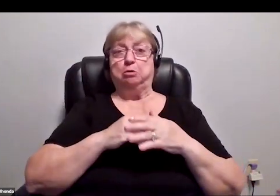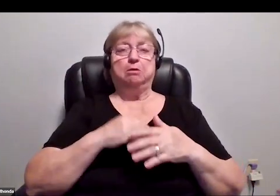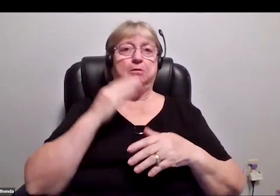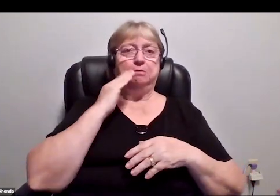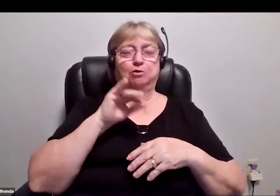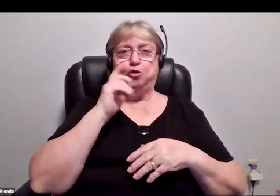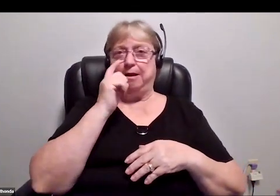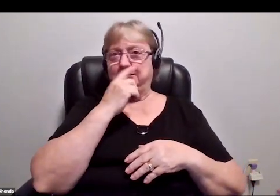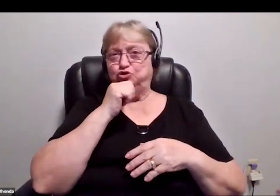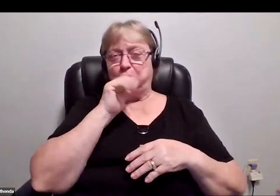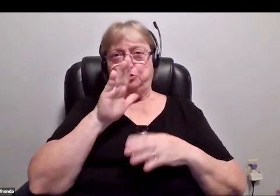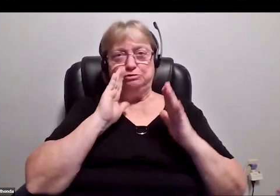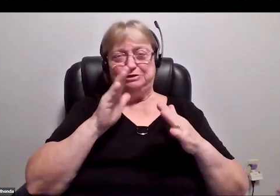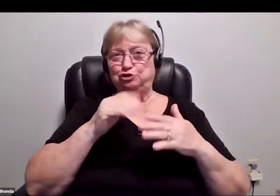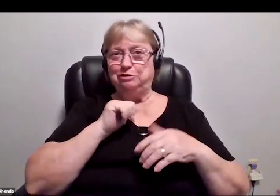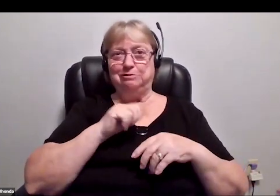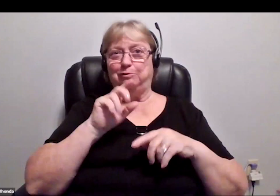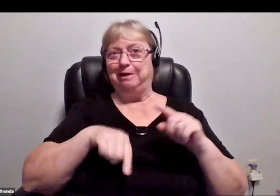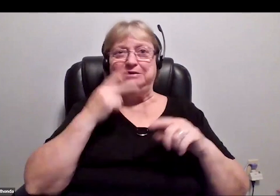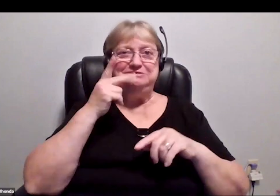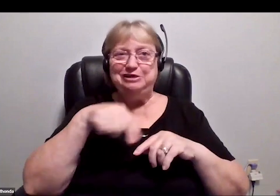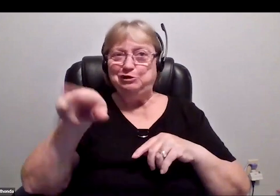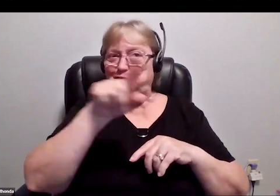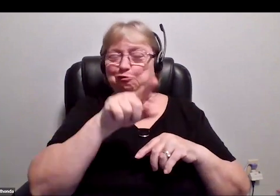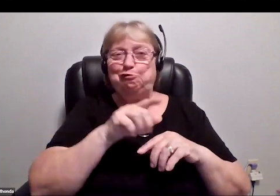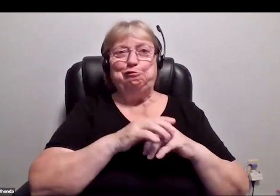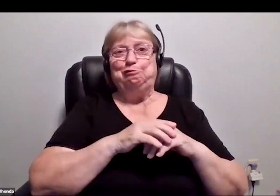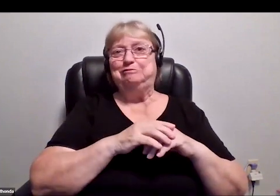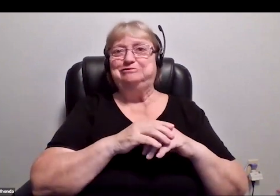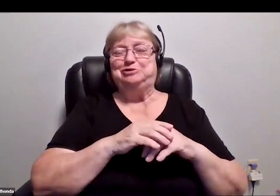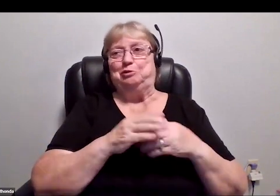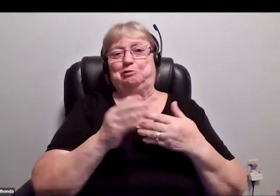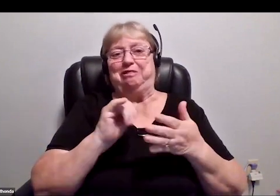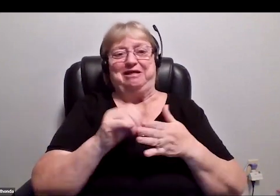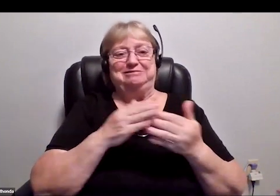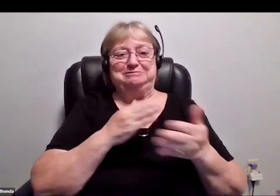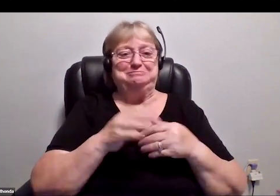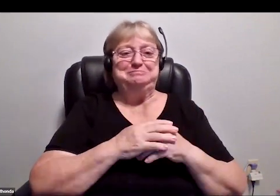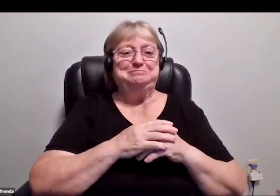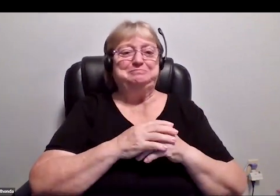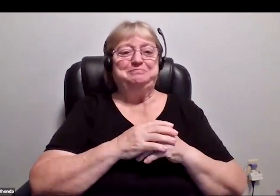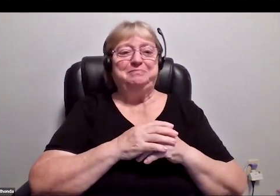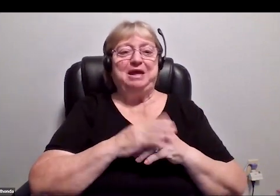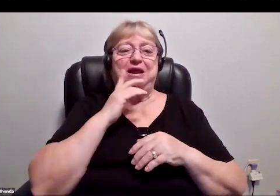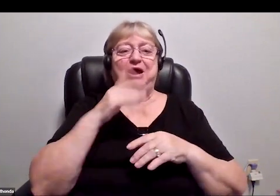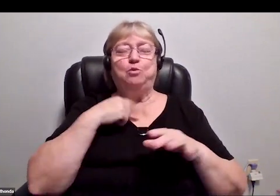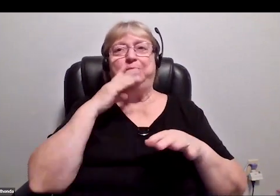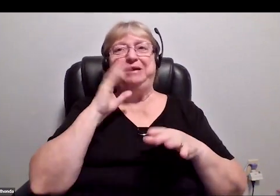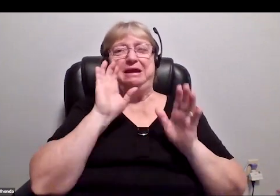No one else is on camera for this particular event, so that might not matter, and I'll be image describing where I can.